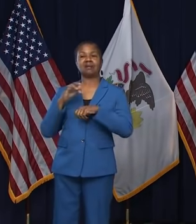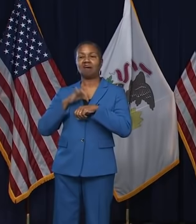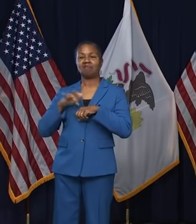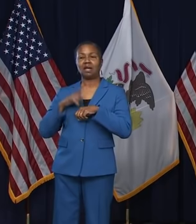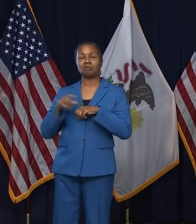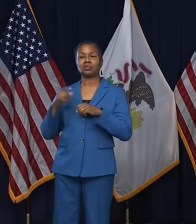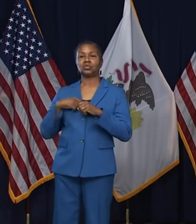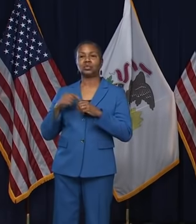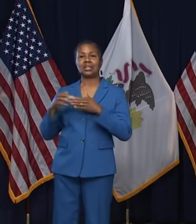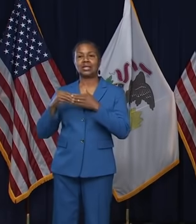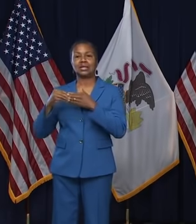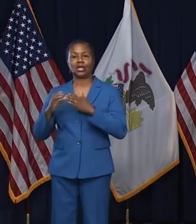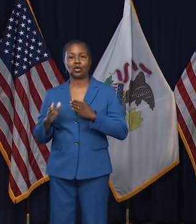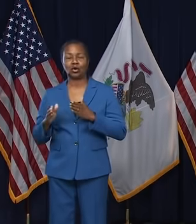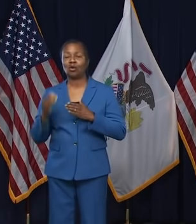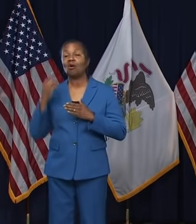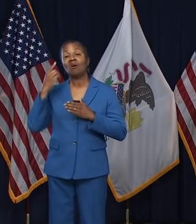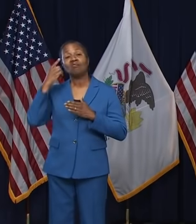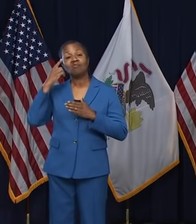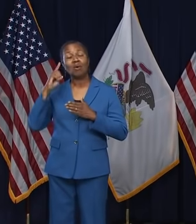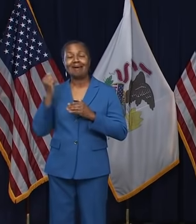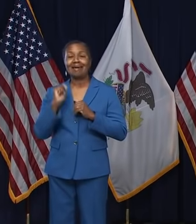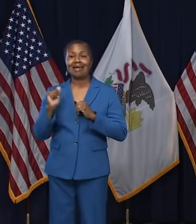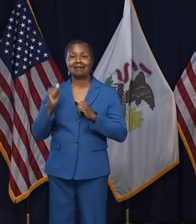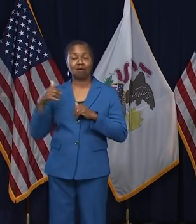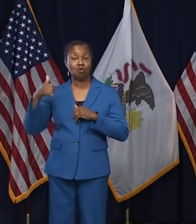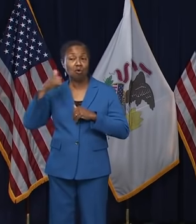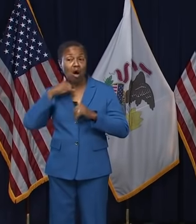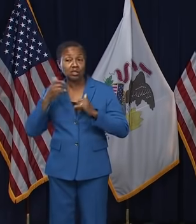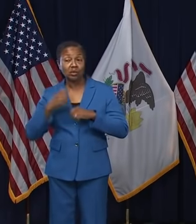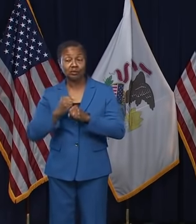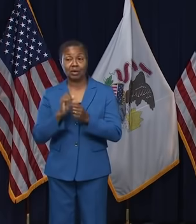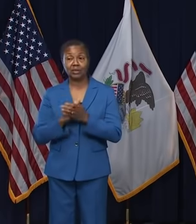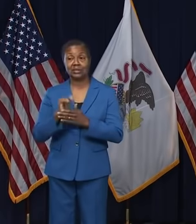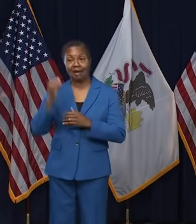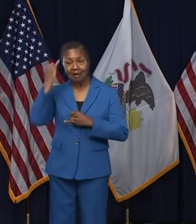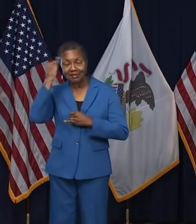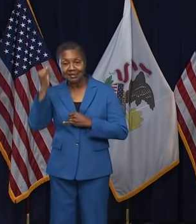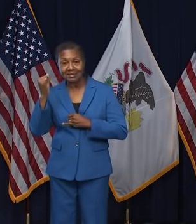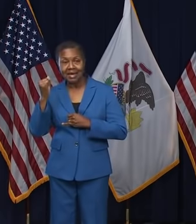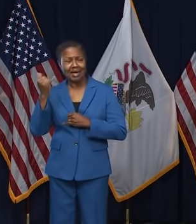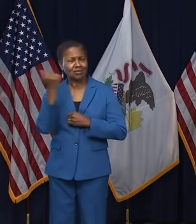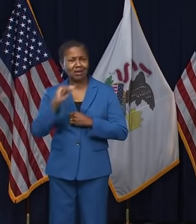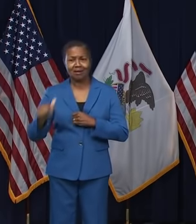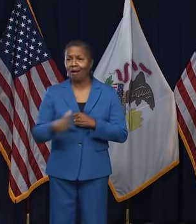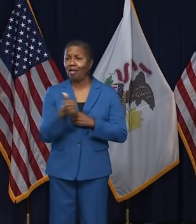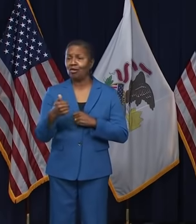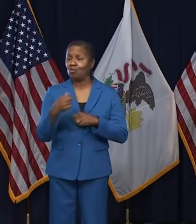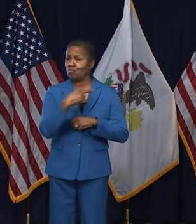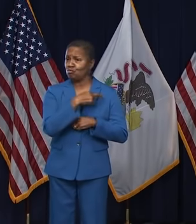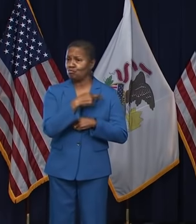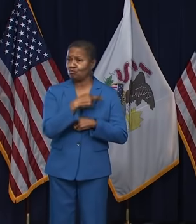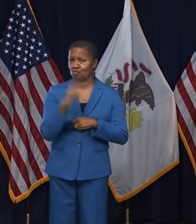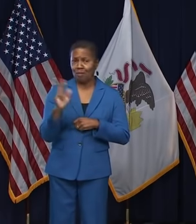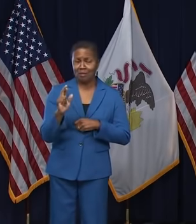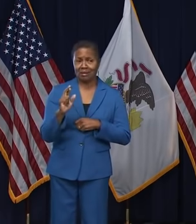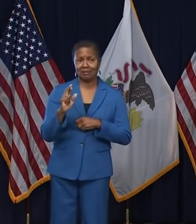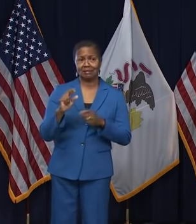when you have your decision may I have always been available to